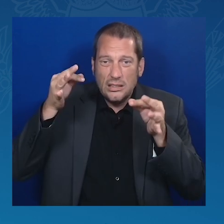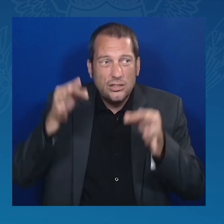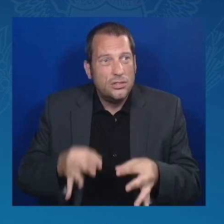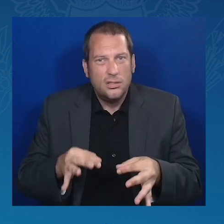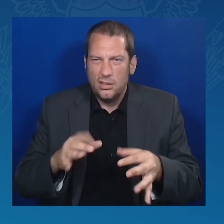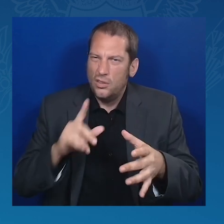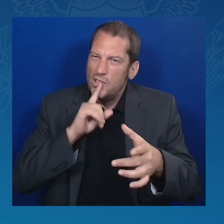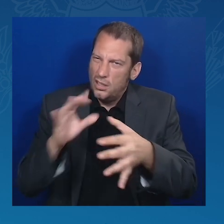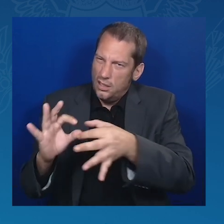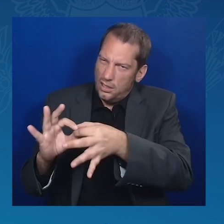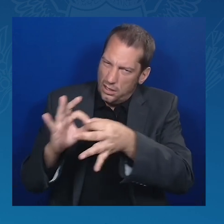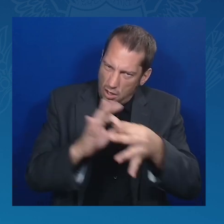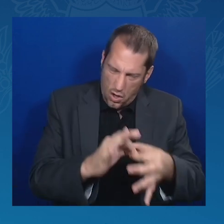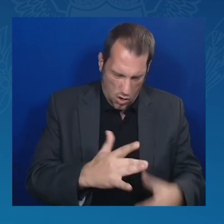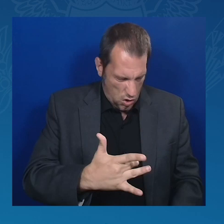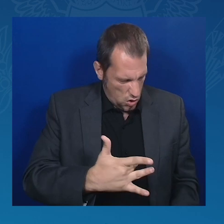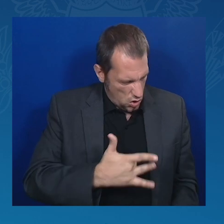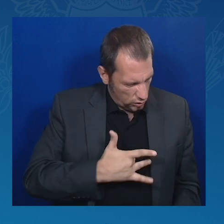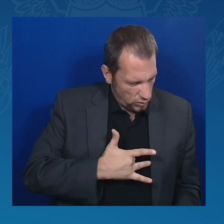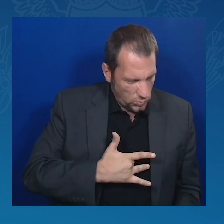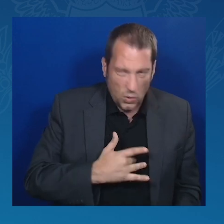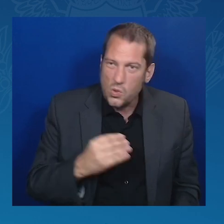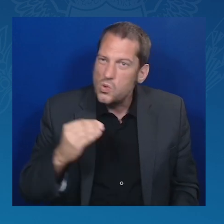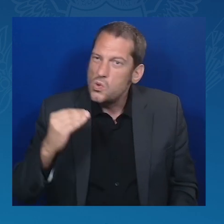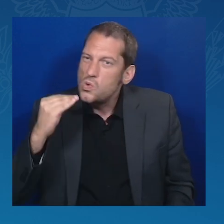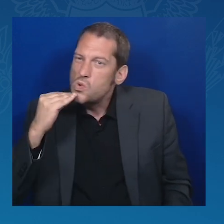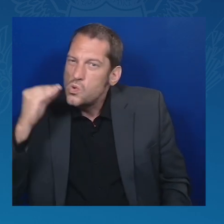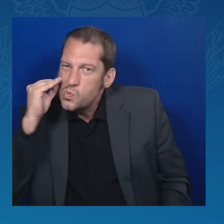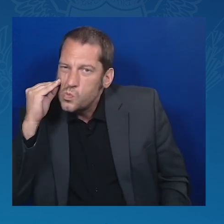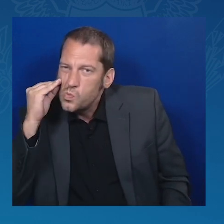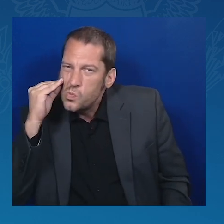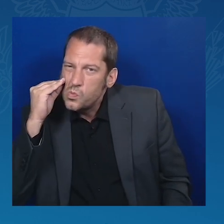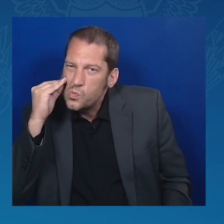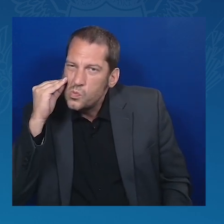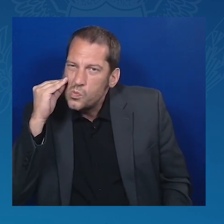And thereafter in our country, we have seen states propose